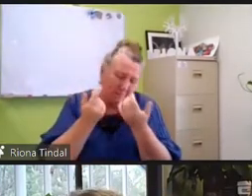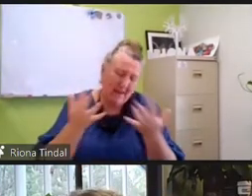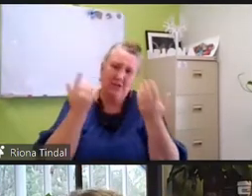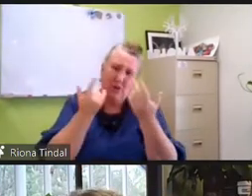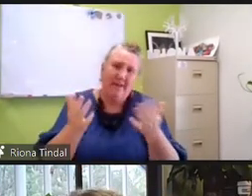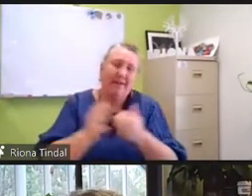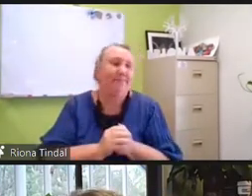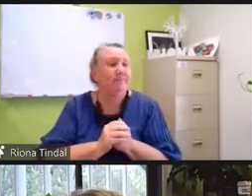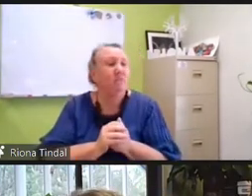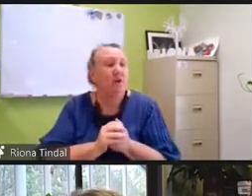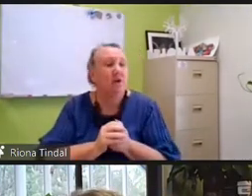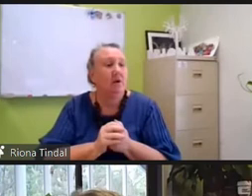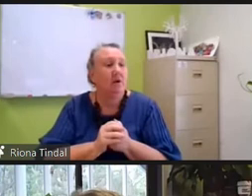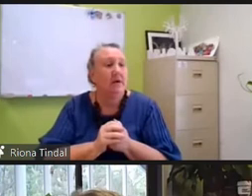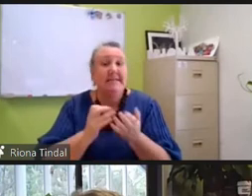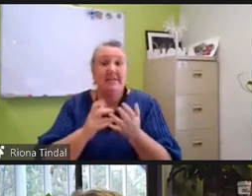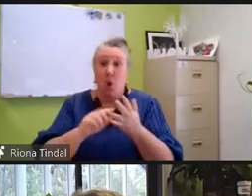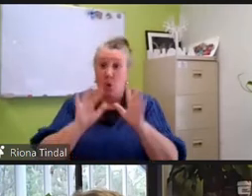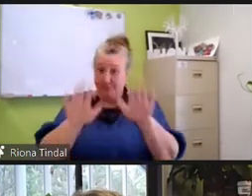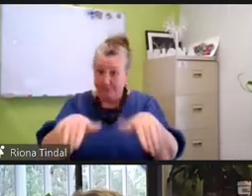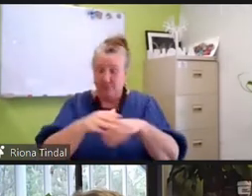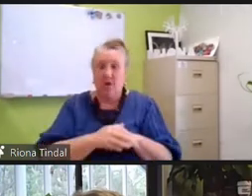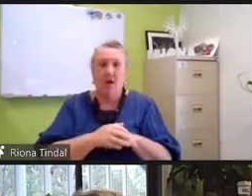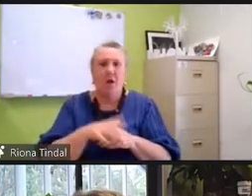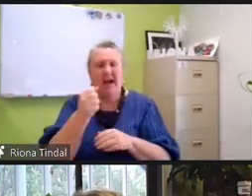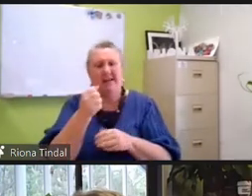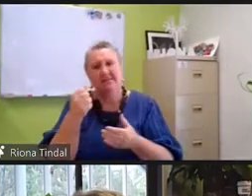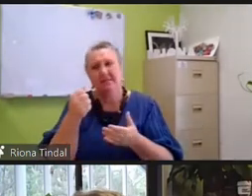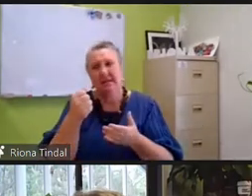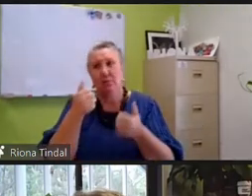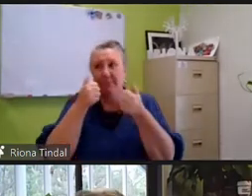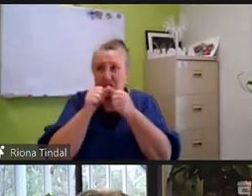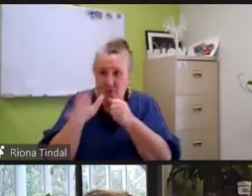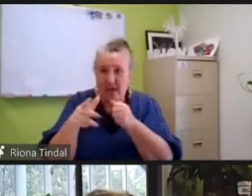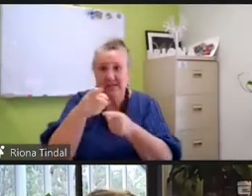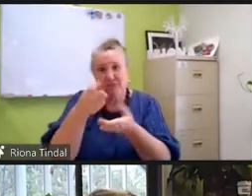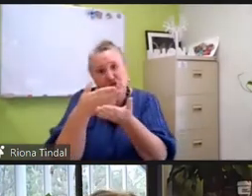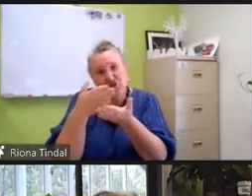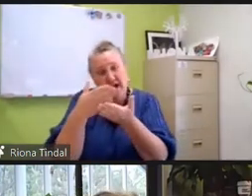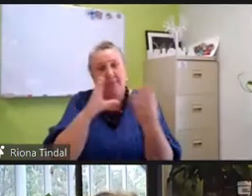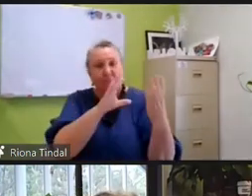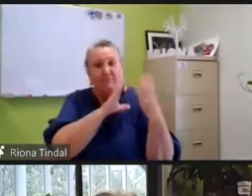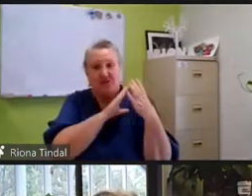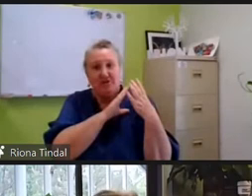suggest that can be used here and utilised. So there are many different ways that we can look at this particular scenario and the problems that we have to find solutions.